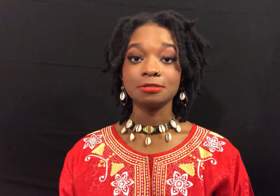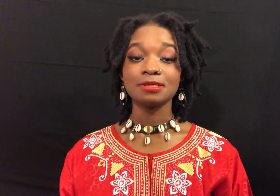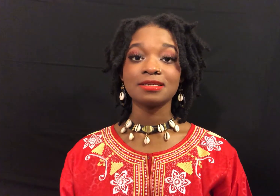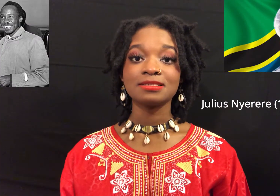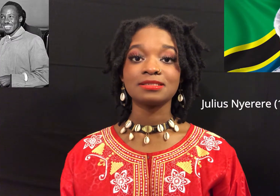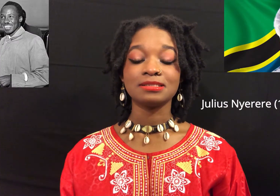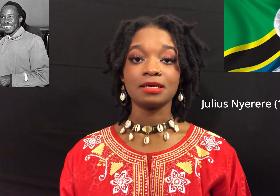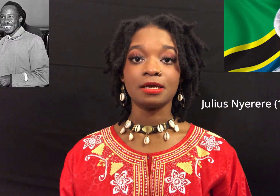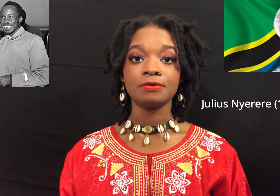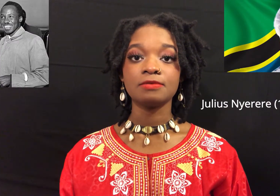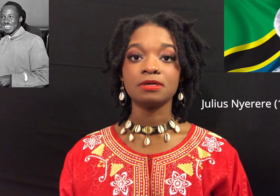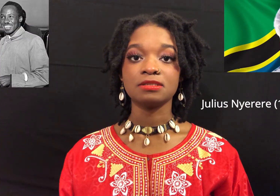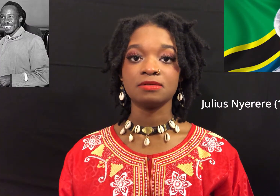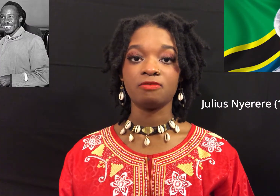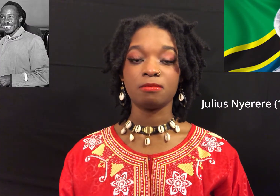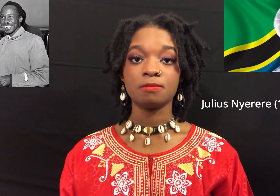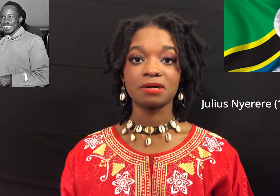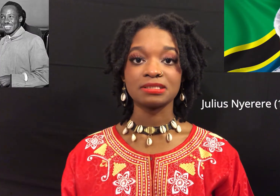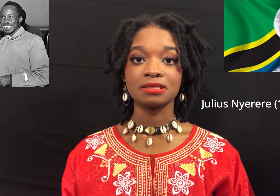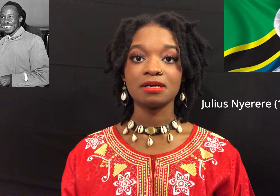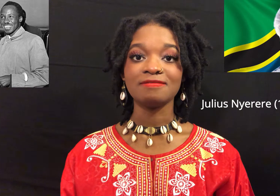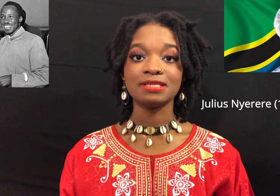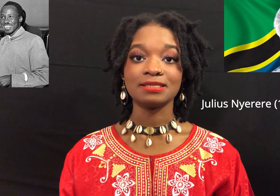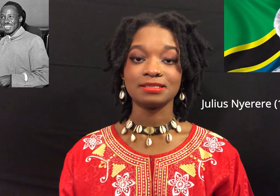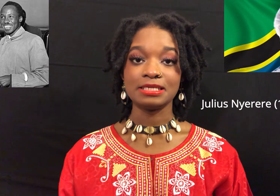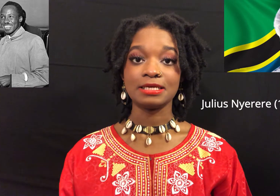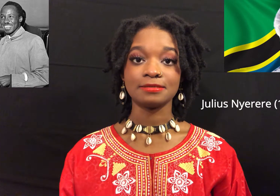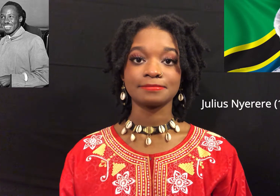Julius Nyerere was the former President of Tanzania